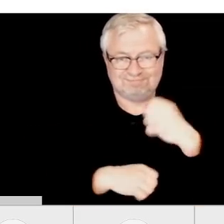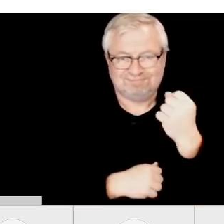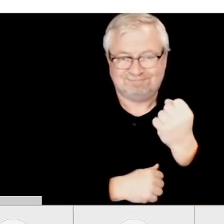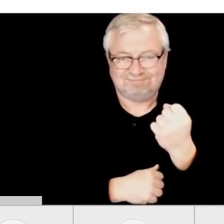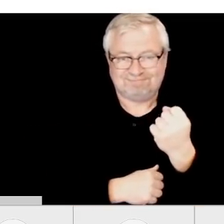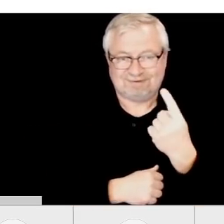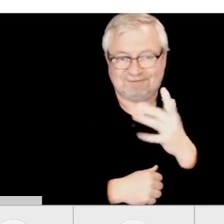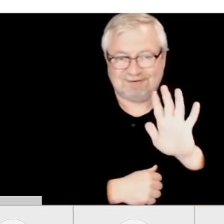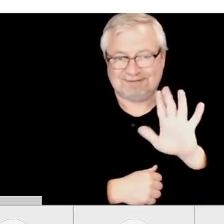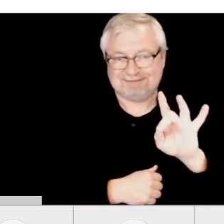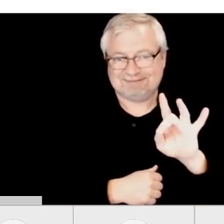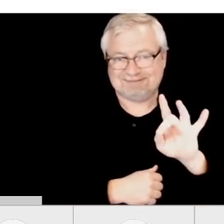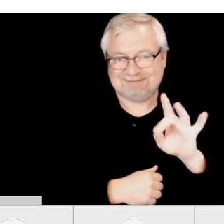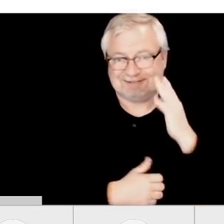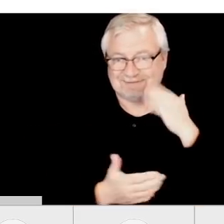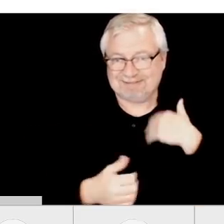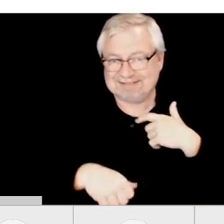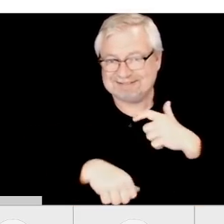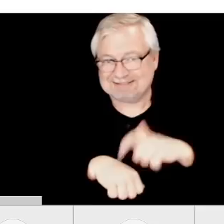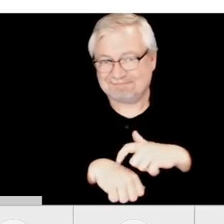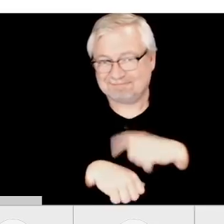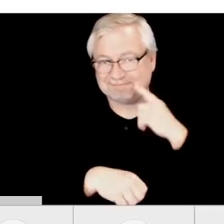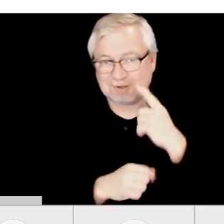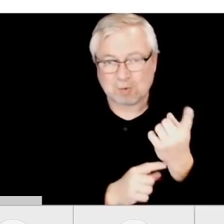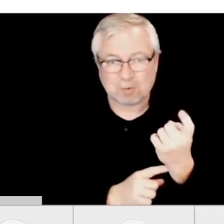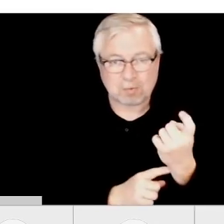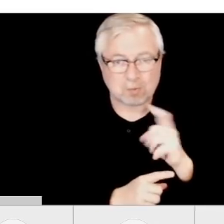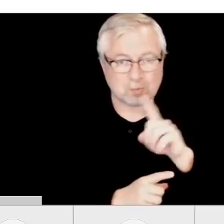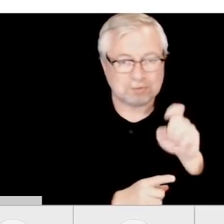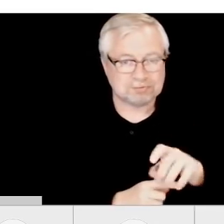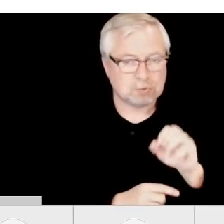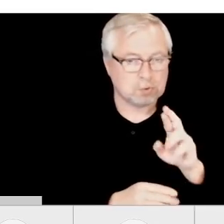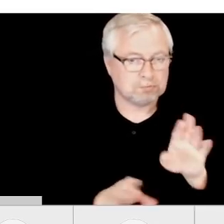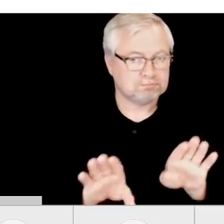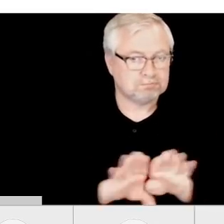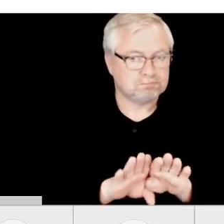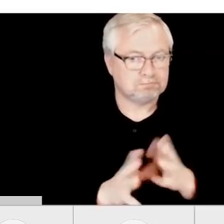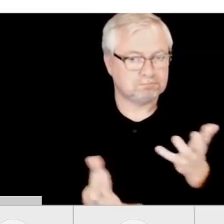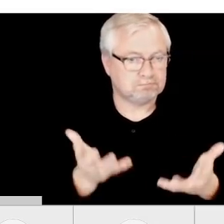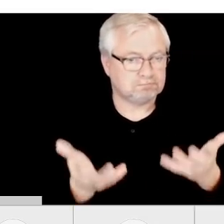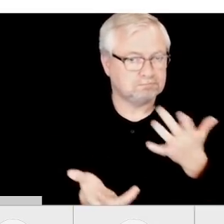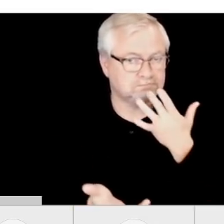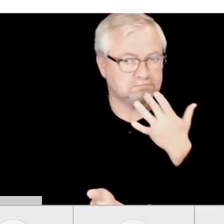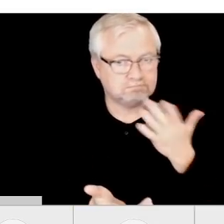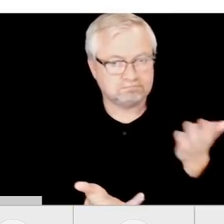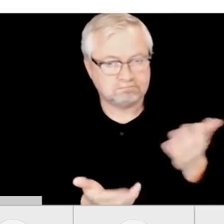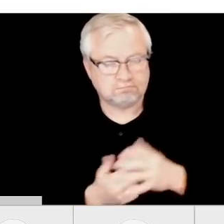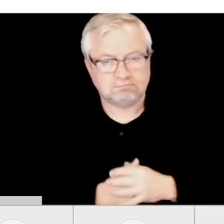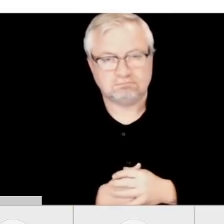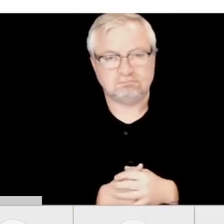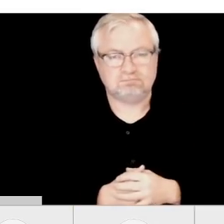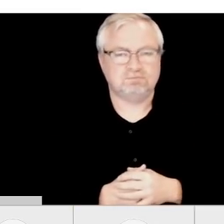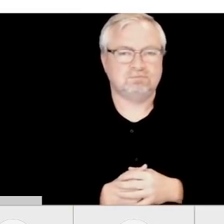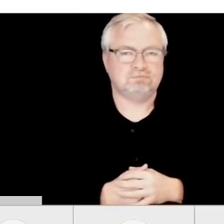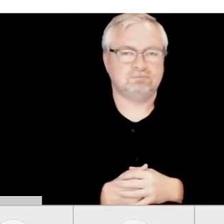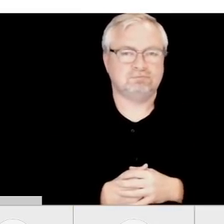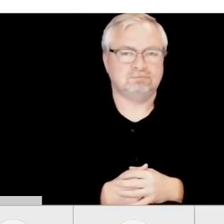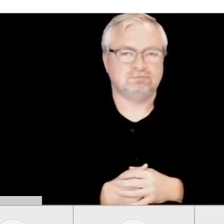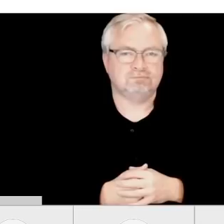I don't know if we have time for one more question or if we should end there. Final thoughts?